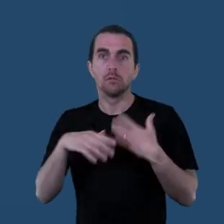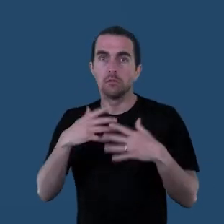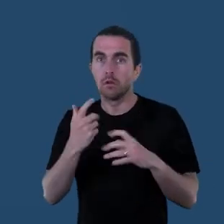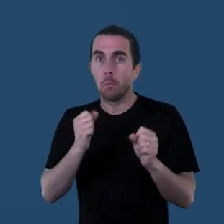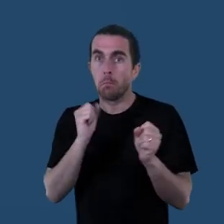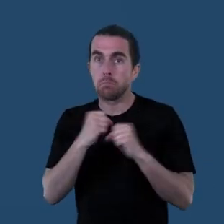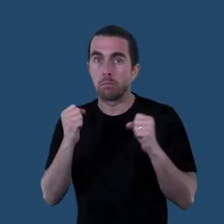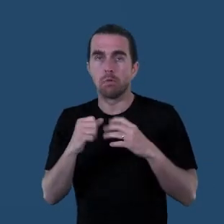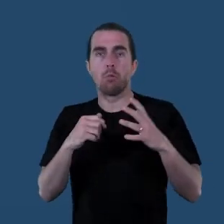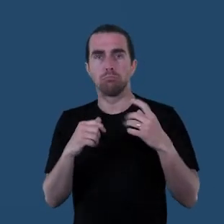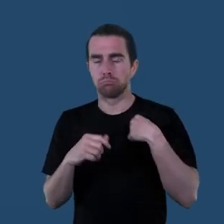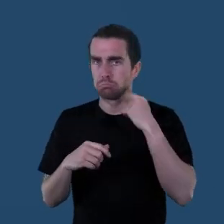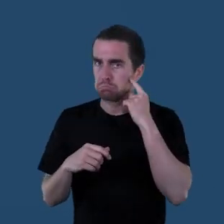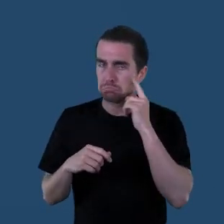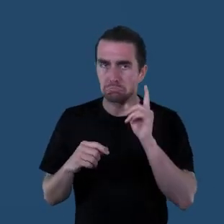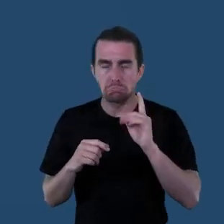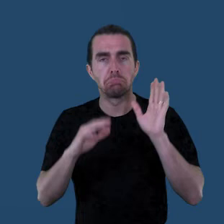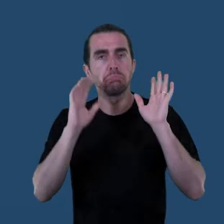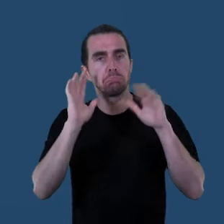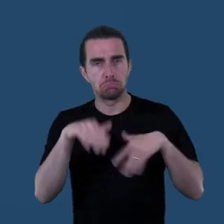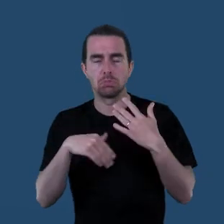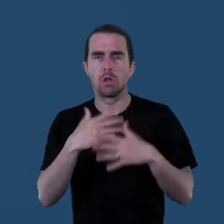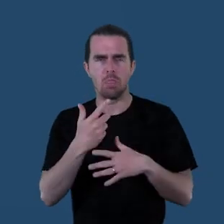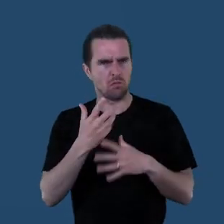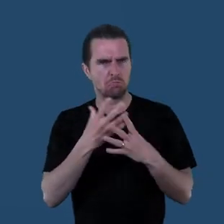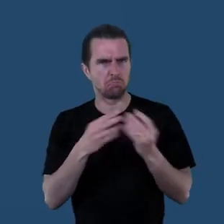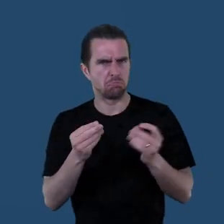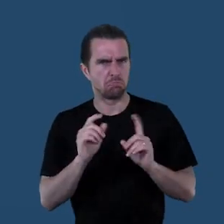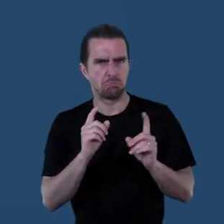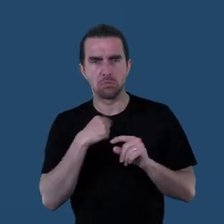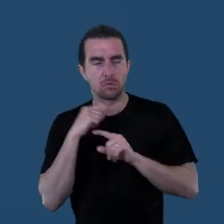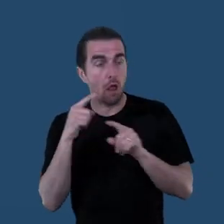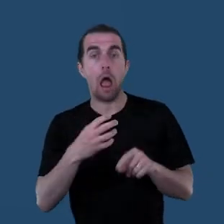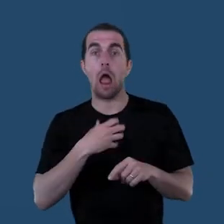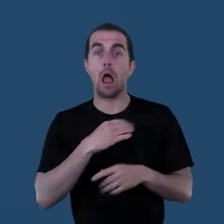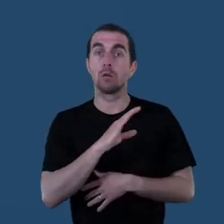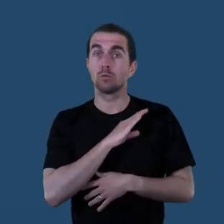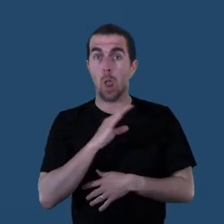So that was a bit disconcerting. And one day, a whole load of soldiers came up in a boat